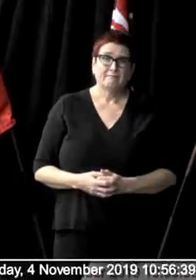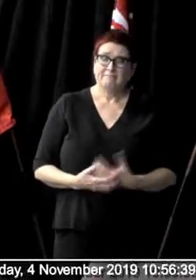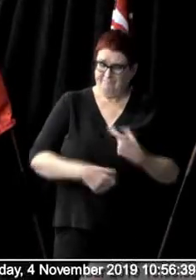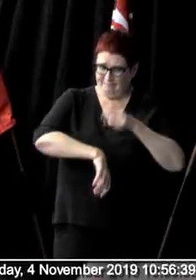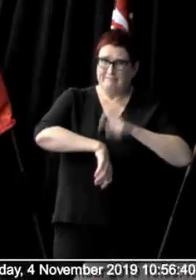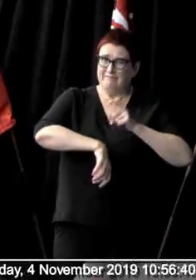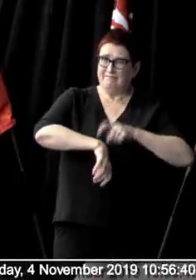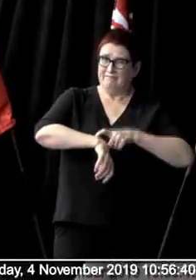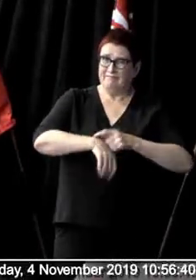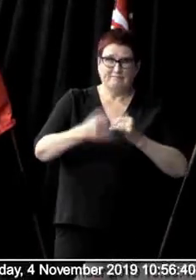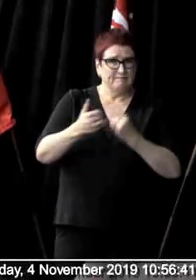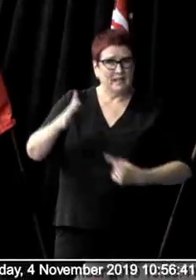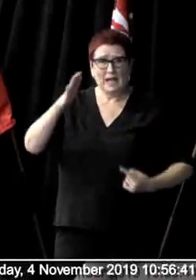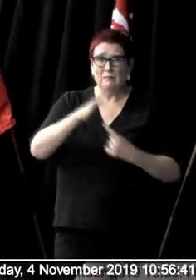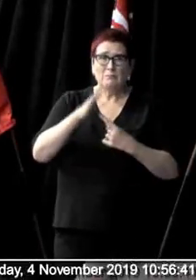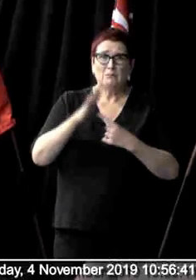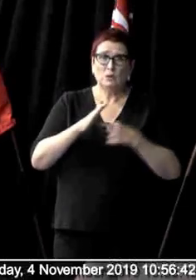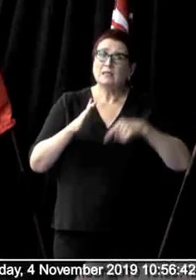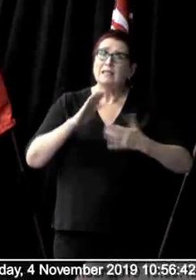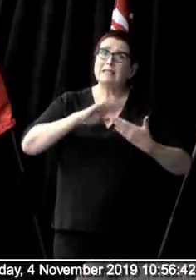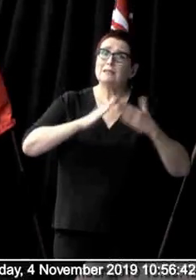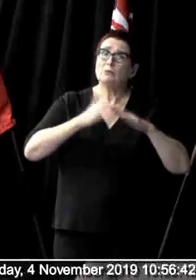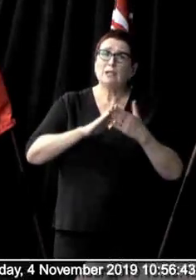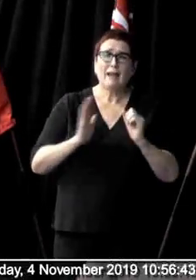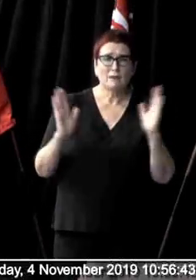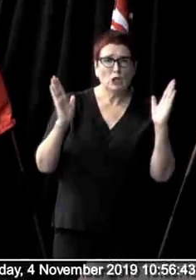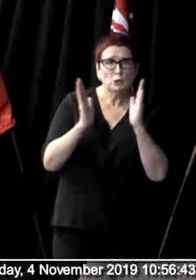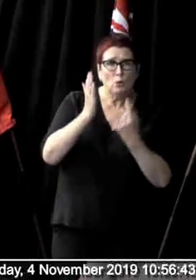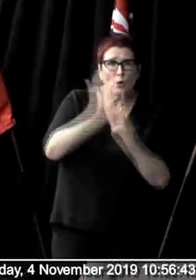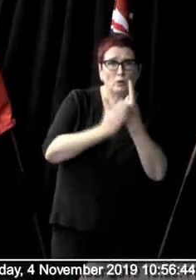We as a society have a relatively small window of opportunity to get this right,